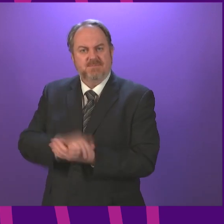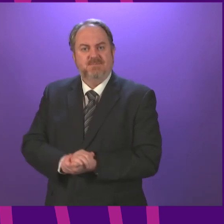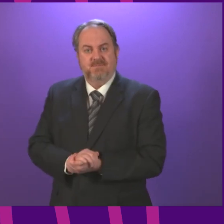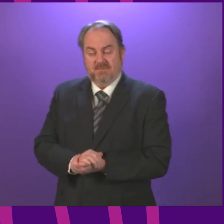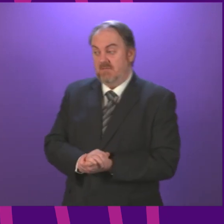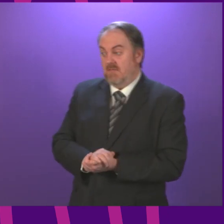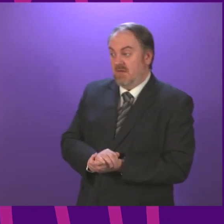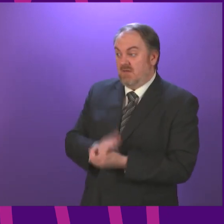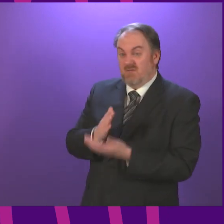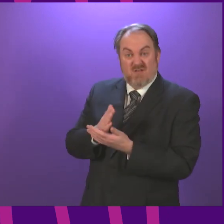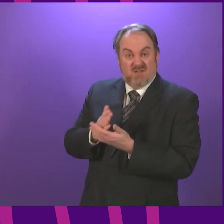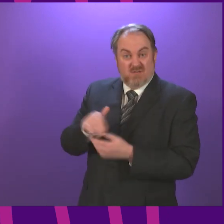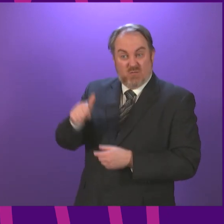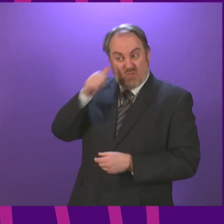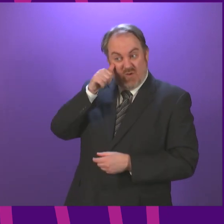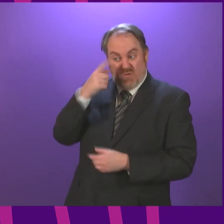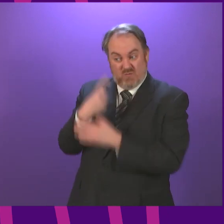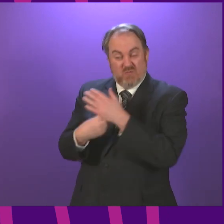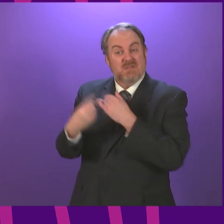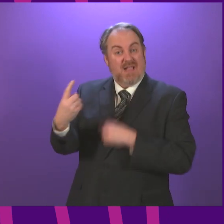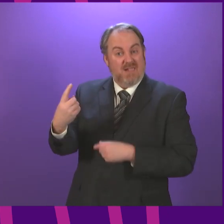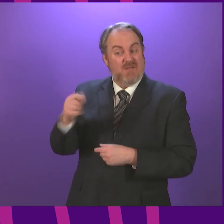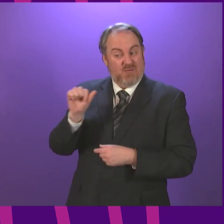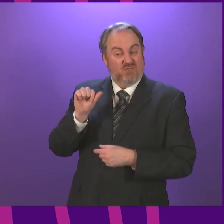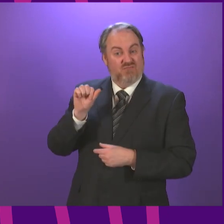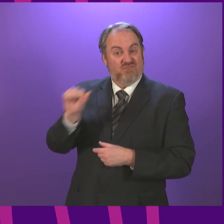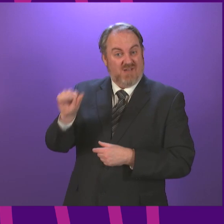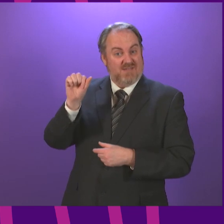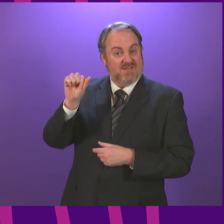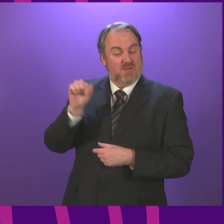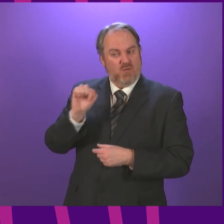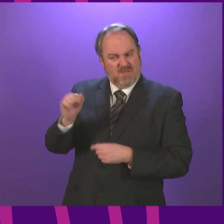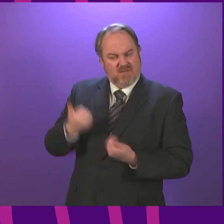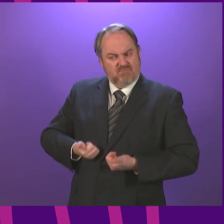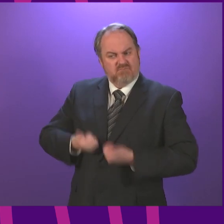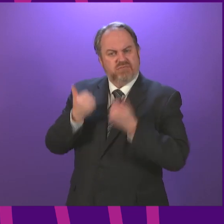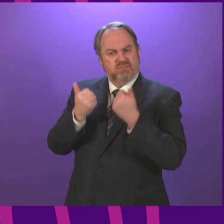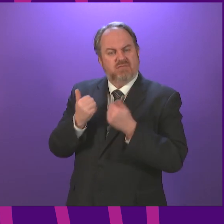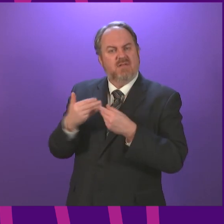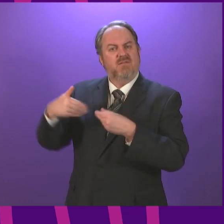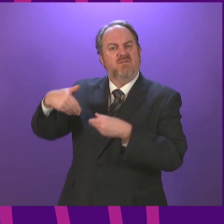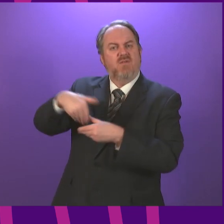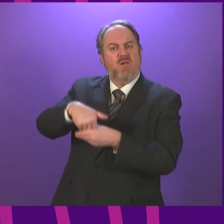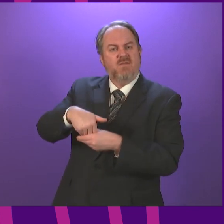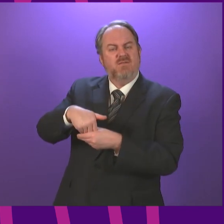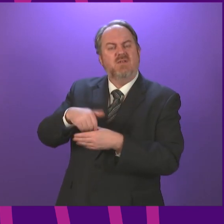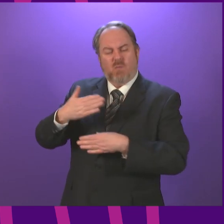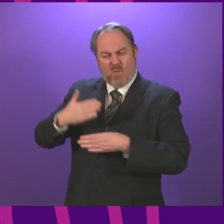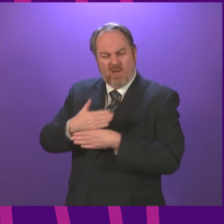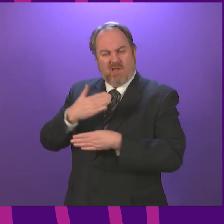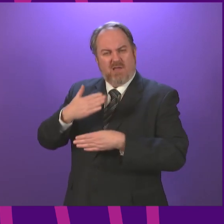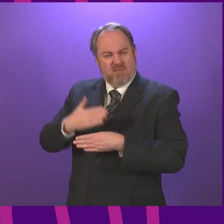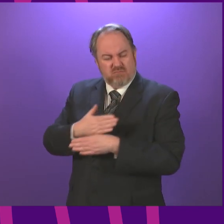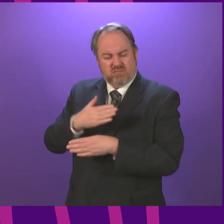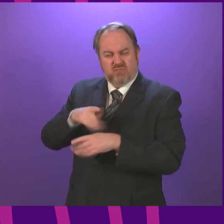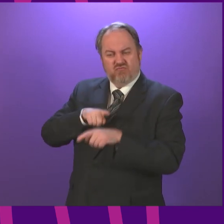is well placed to know, given her productive involvement in the efforts to save what is